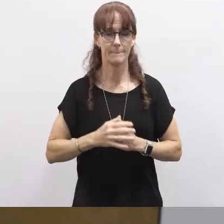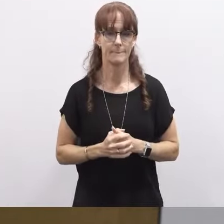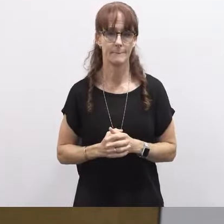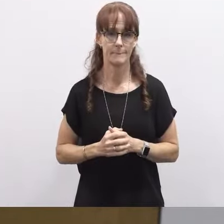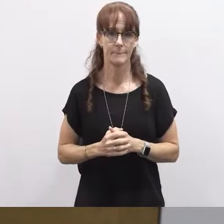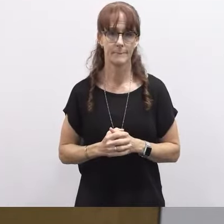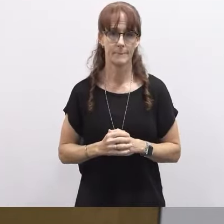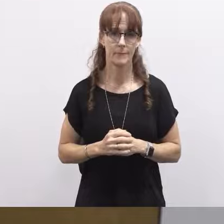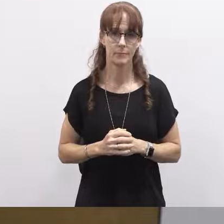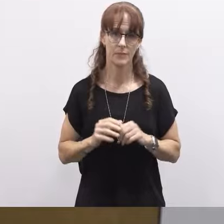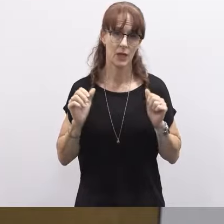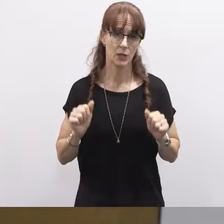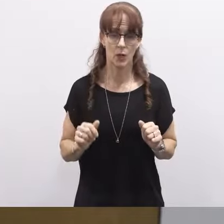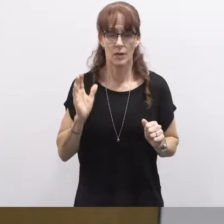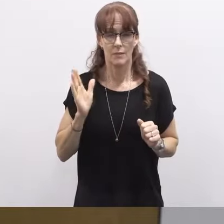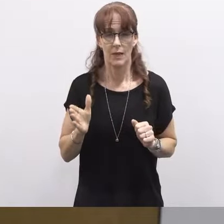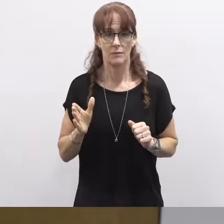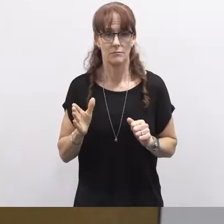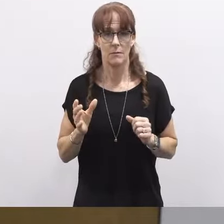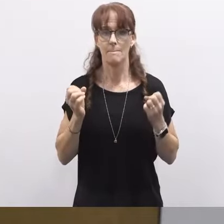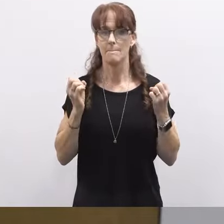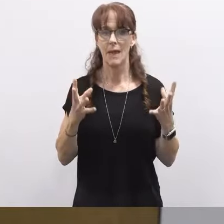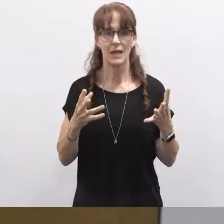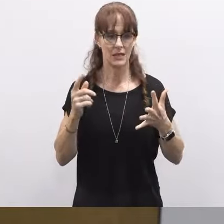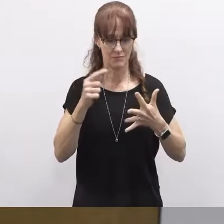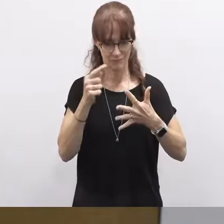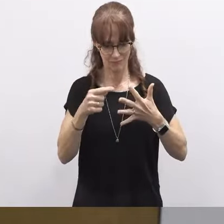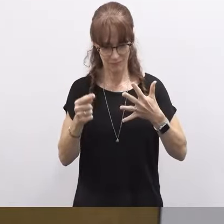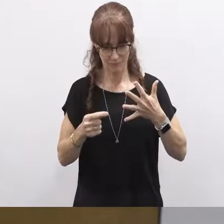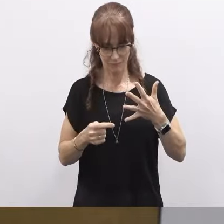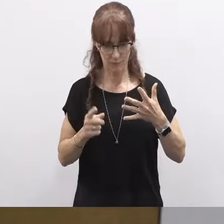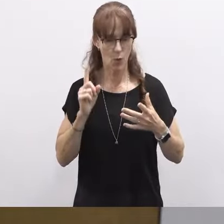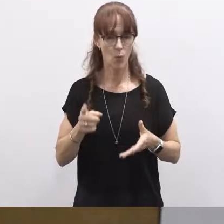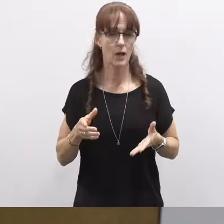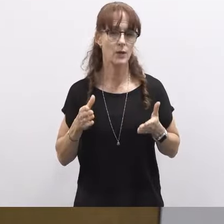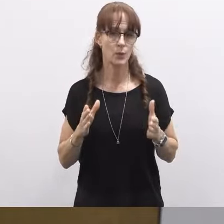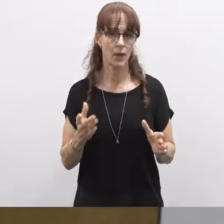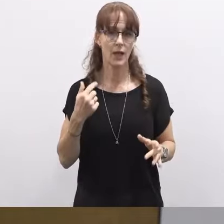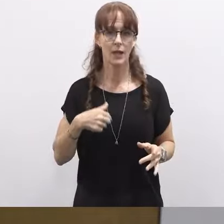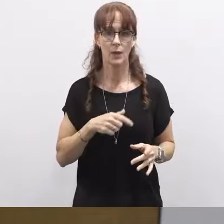That could have been due to a number of factors, but one of the ways that we can continue